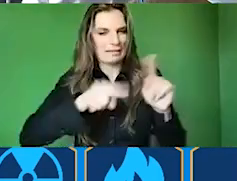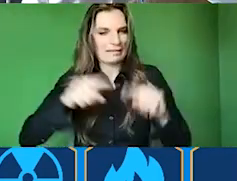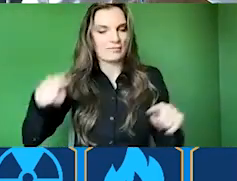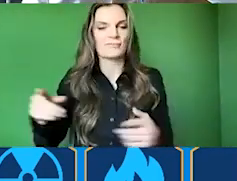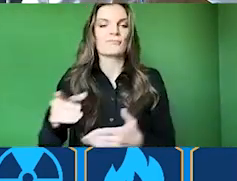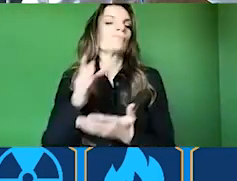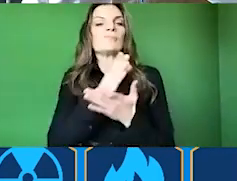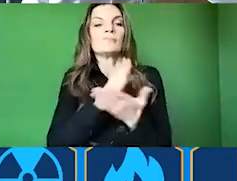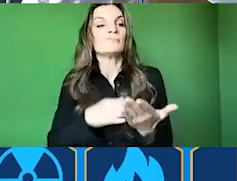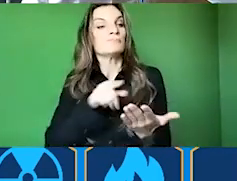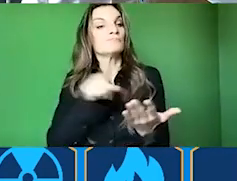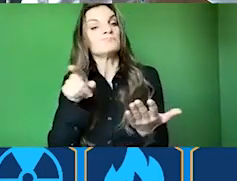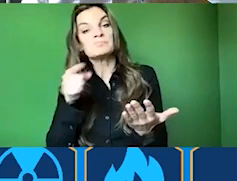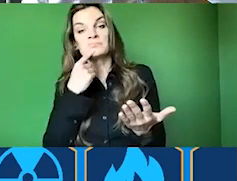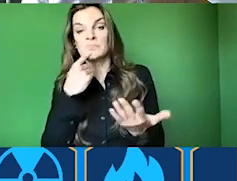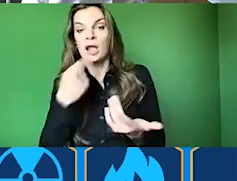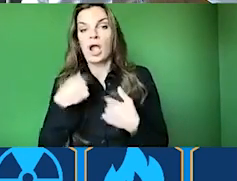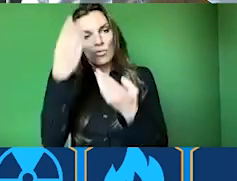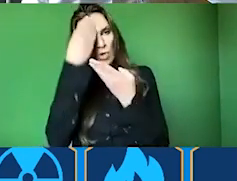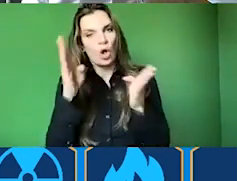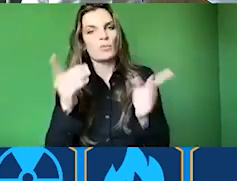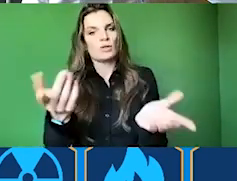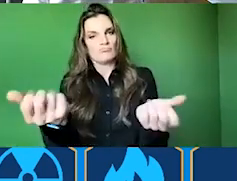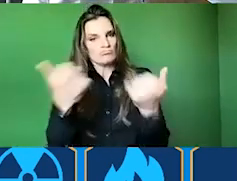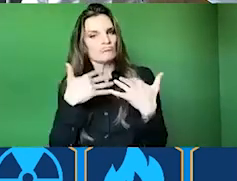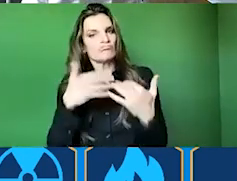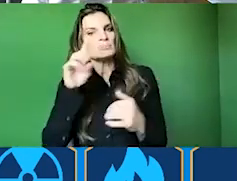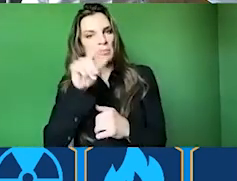with disabilities into their practice. Those are very alarming numbers which lead into